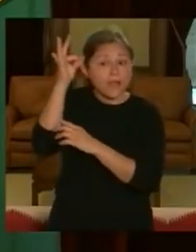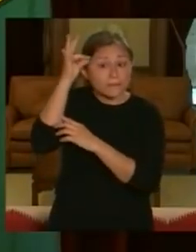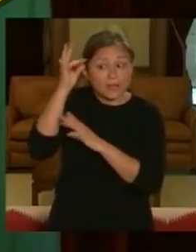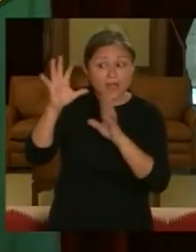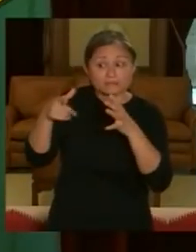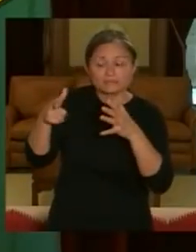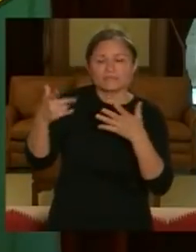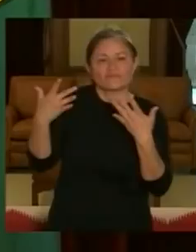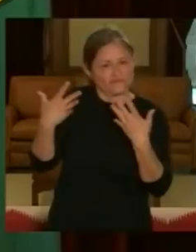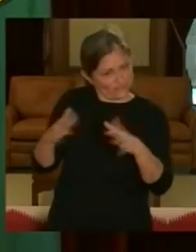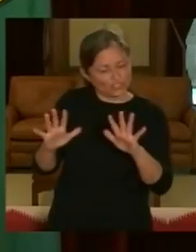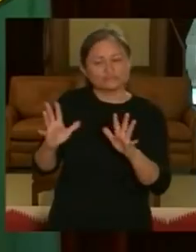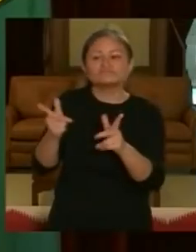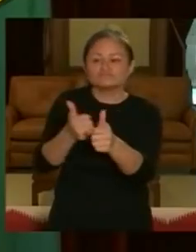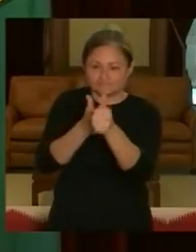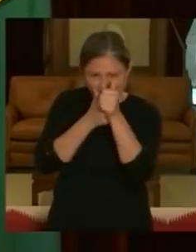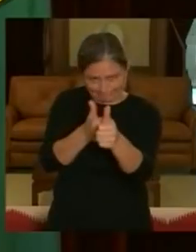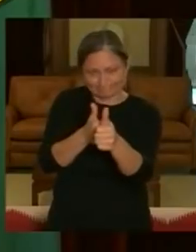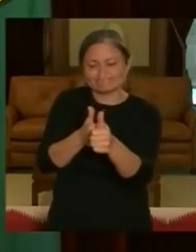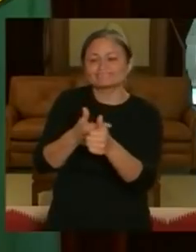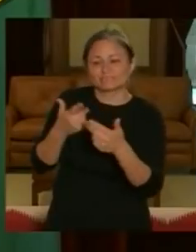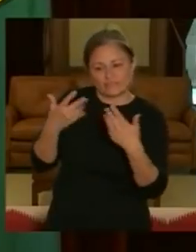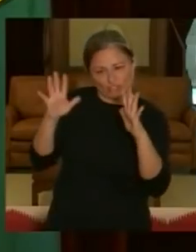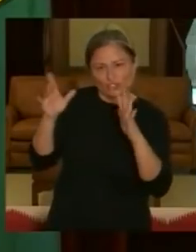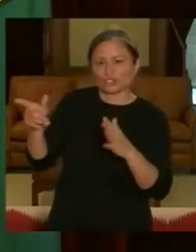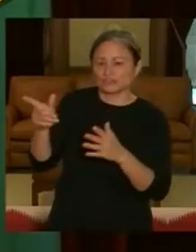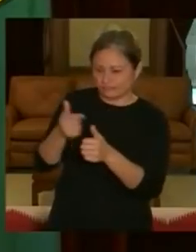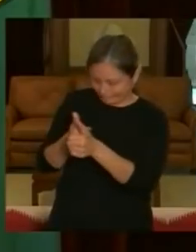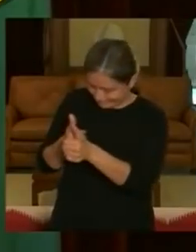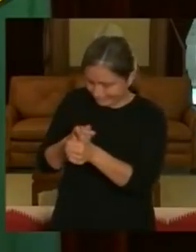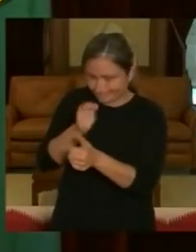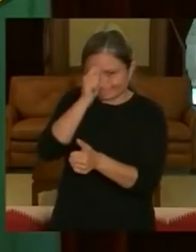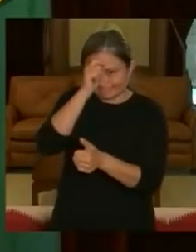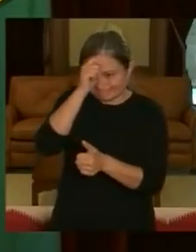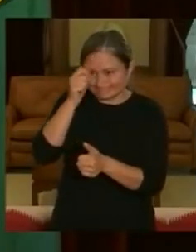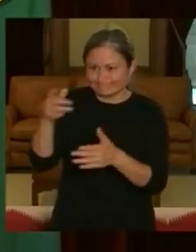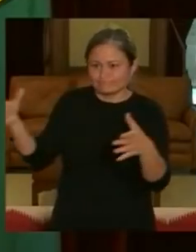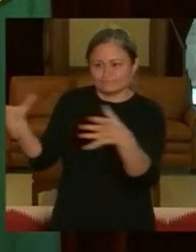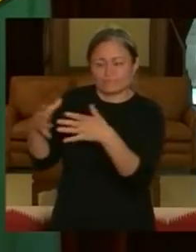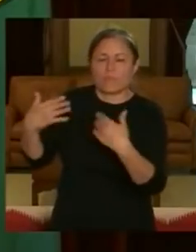SERVICE, AS MANY RESTAURANTS ARE CURRENTLY DOING. THOSE AROUND OUR STATE HAVE